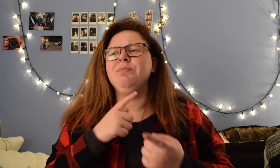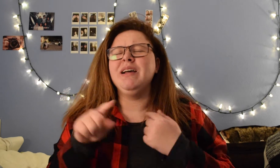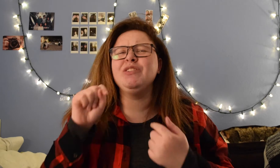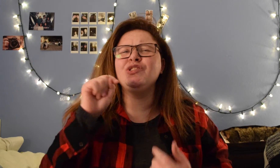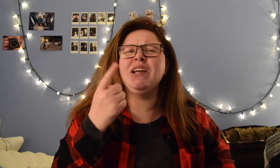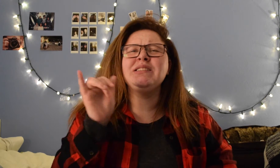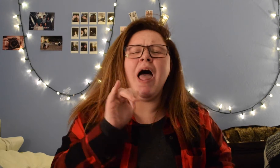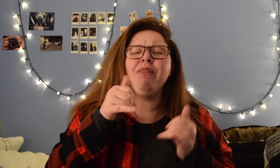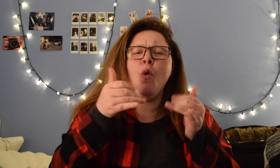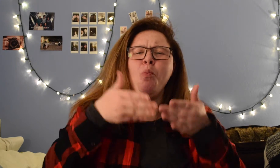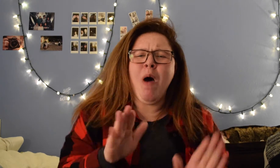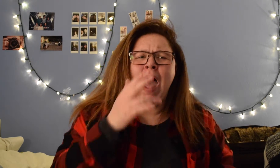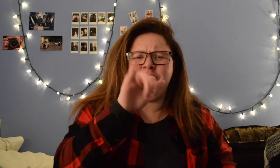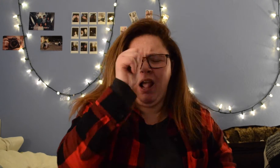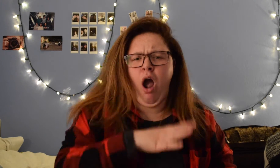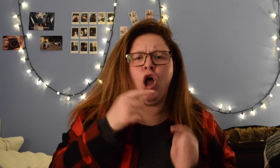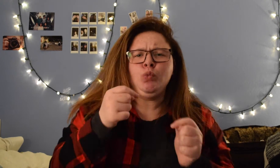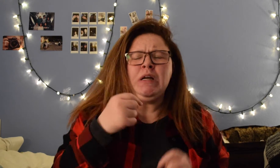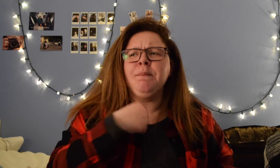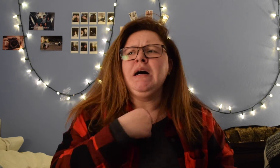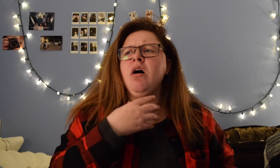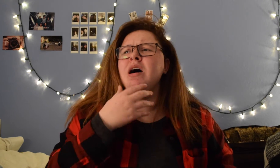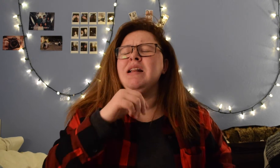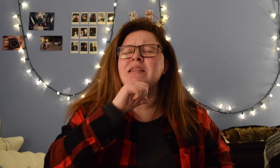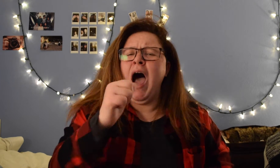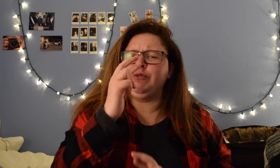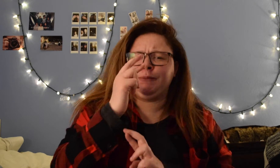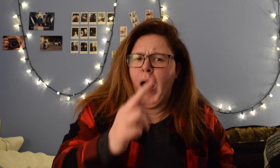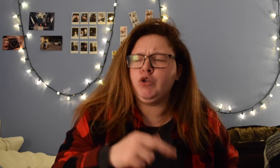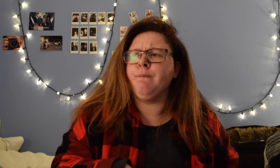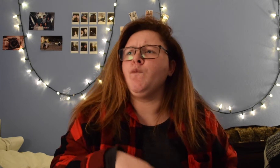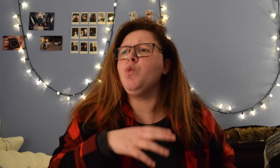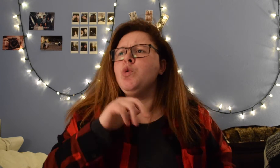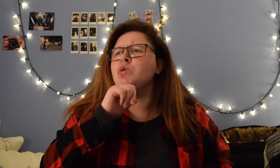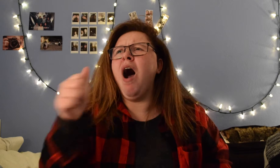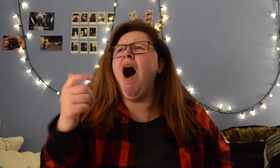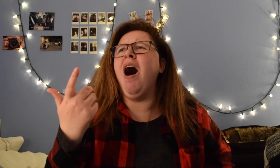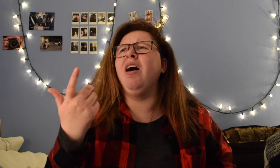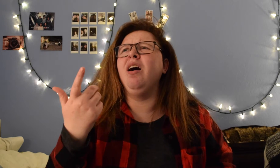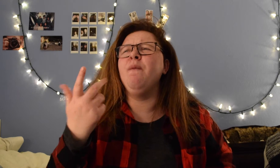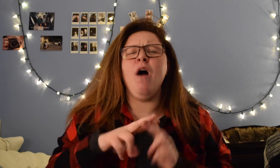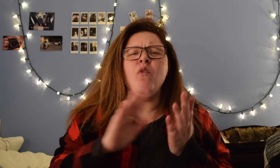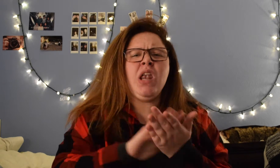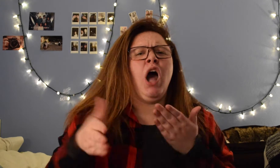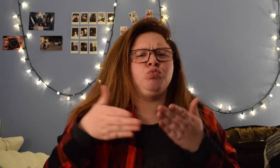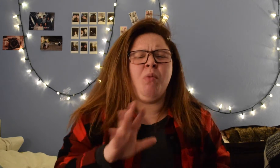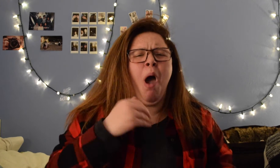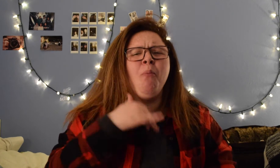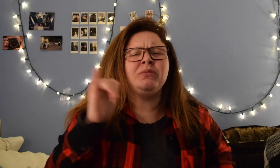But it's just the way the guy treated me, it wasn't respectful and not in a nice way